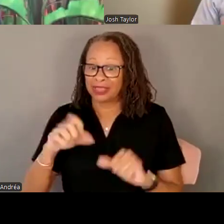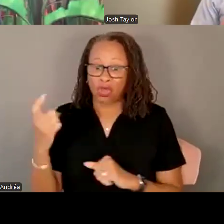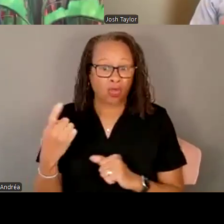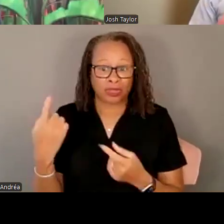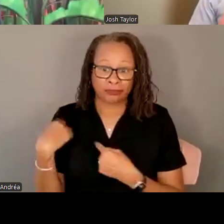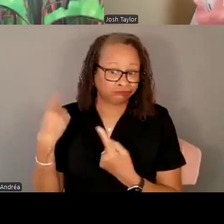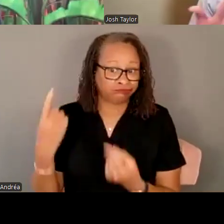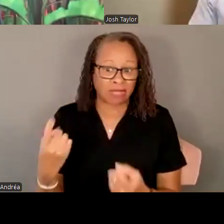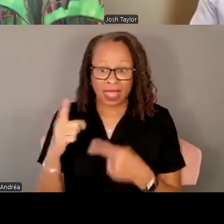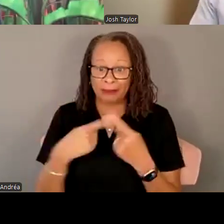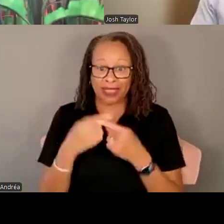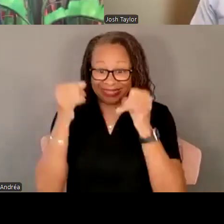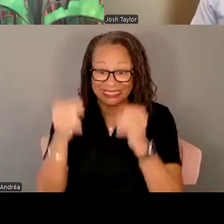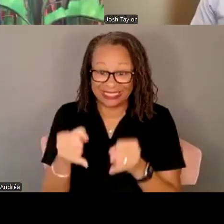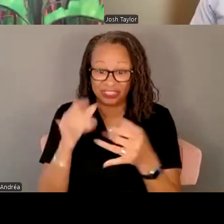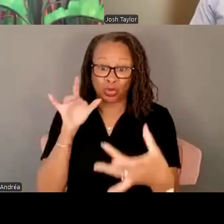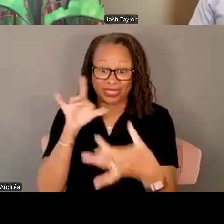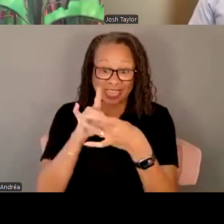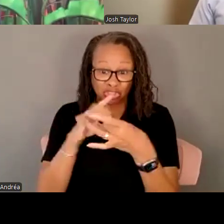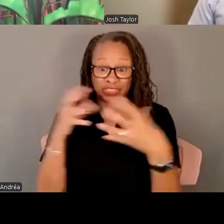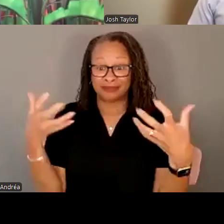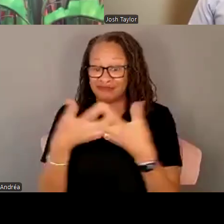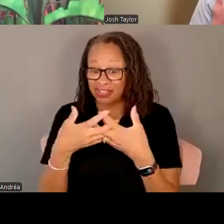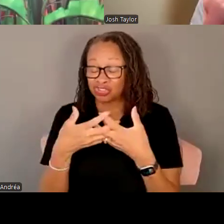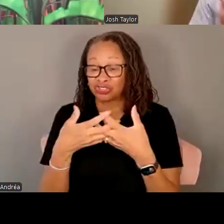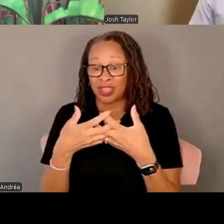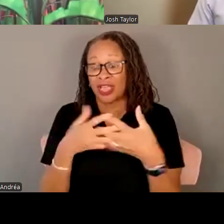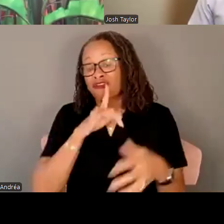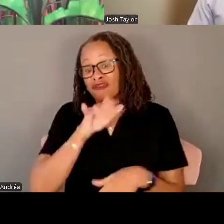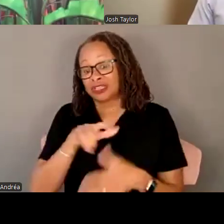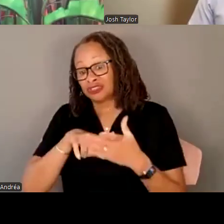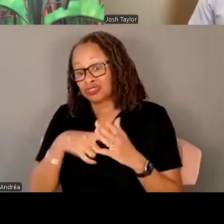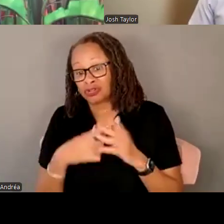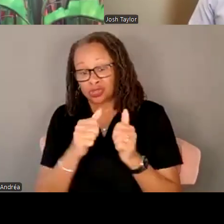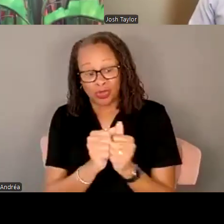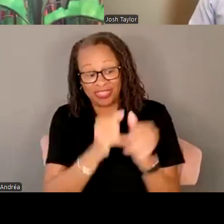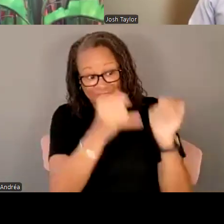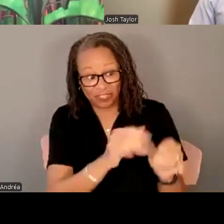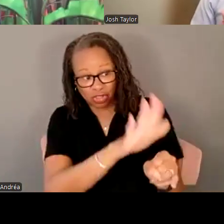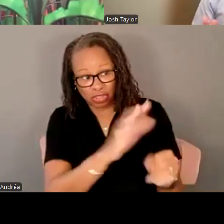sort of individual connections and matches, right? And it really starts with the individual and their strengths and interest